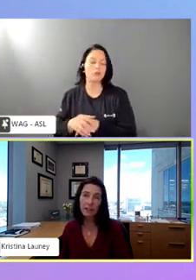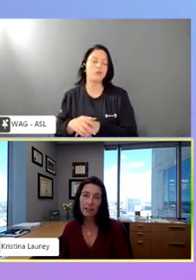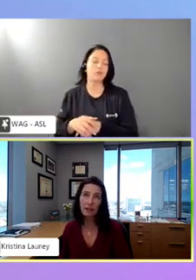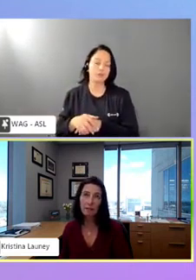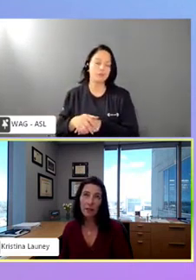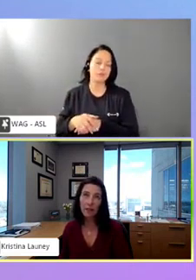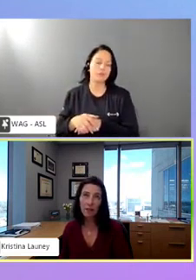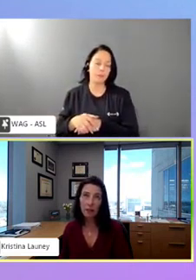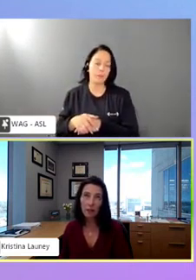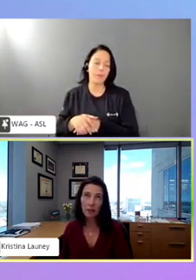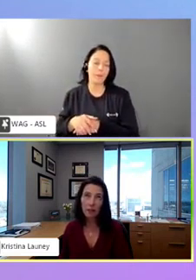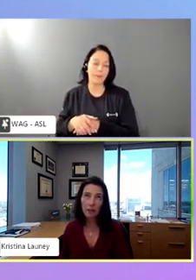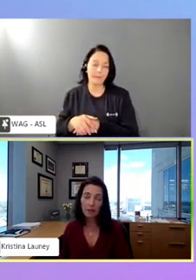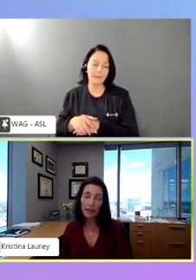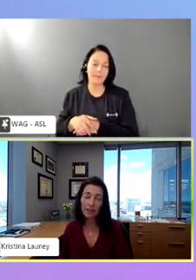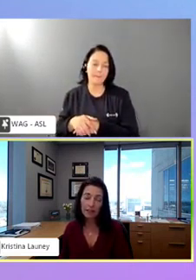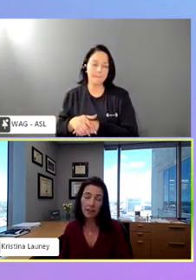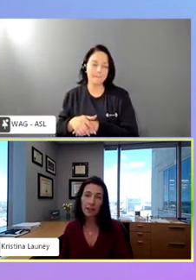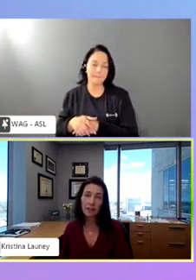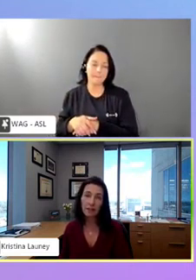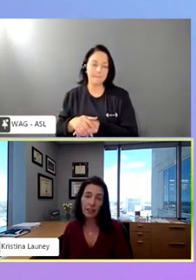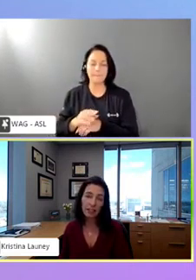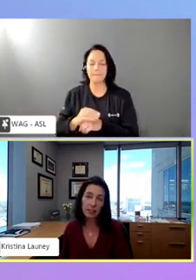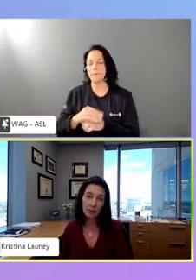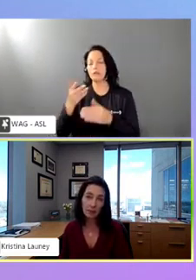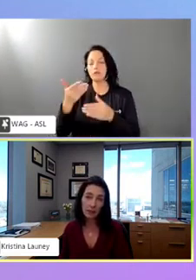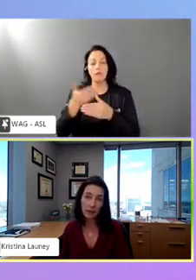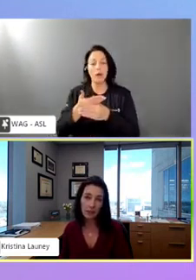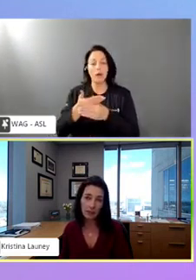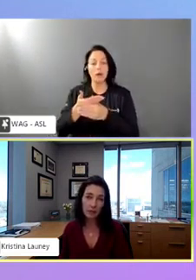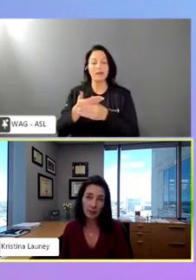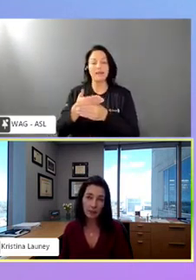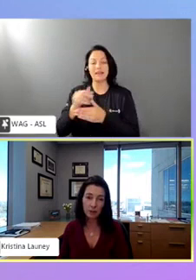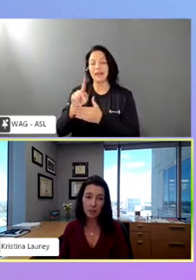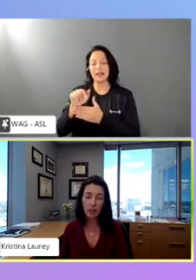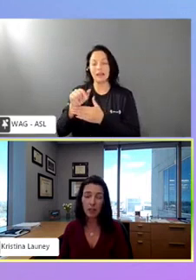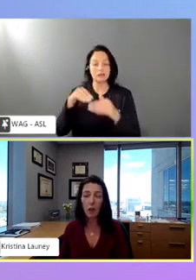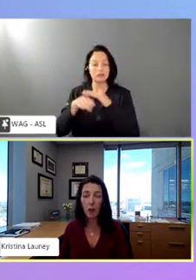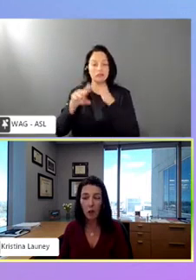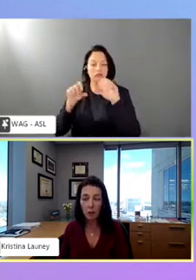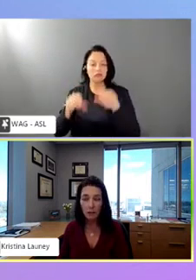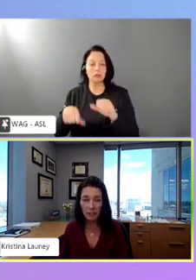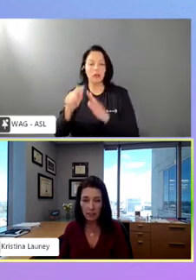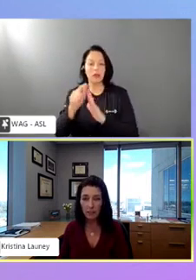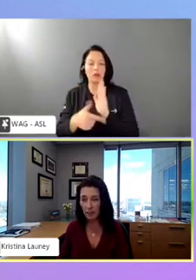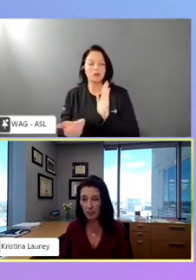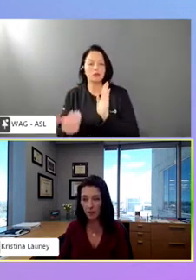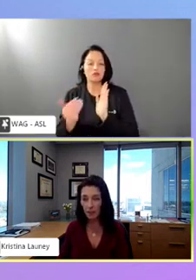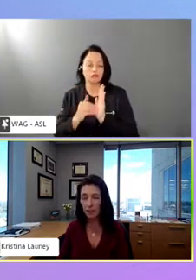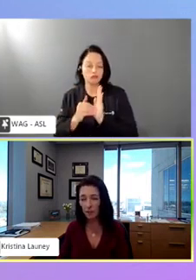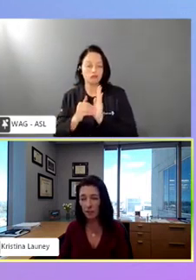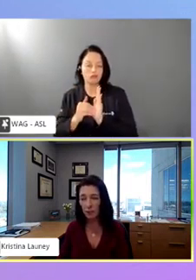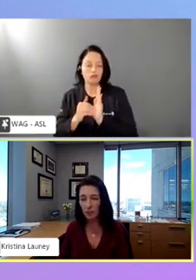in 2019, and then 14%, 12% each year after that in 2021 and 2022. Mark despite